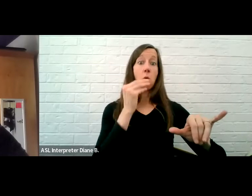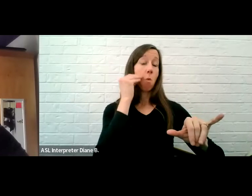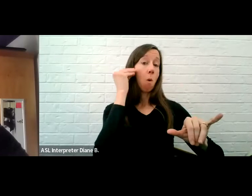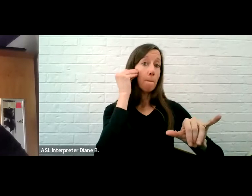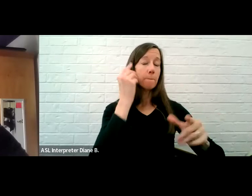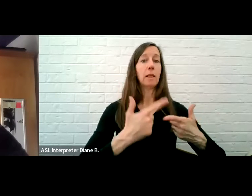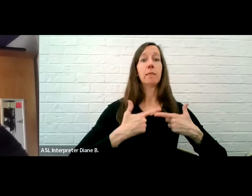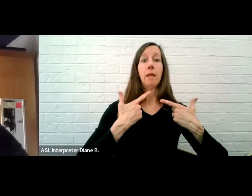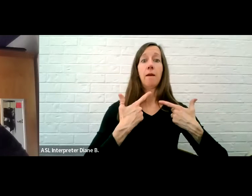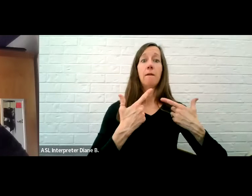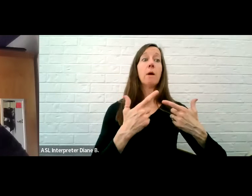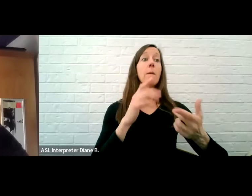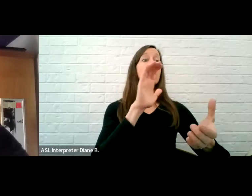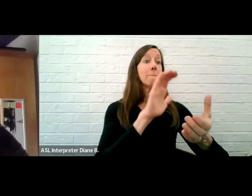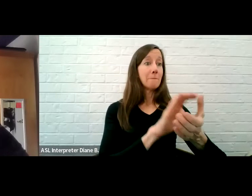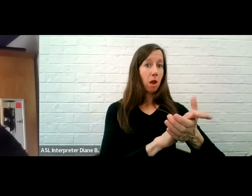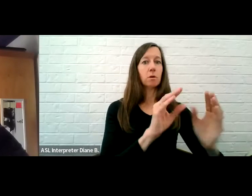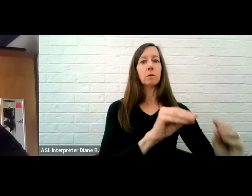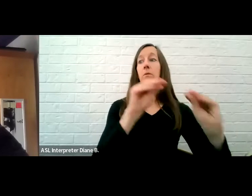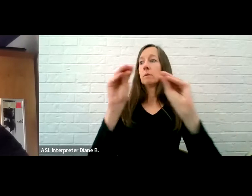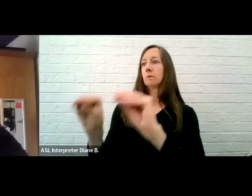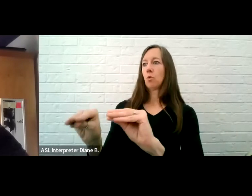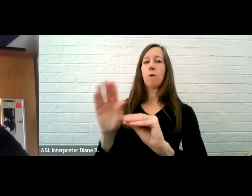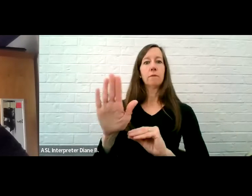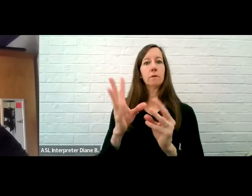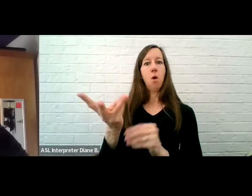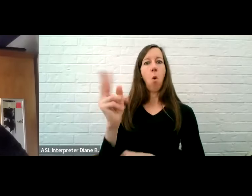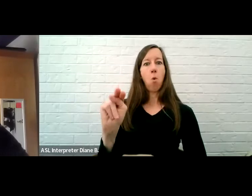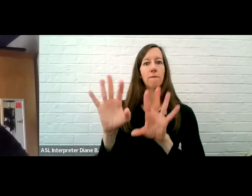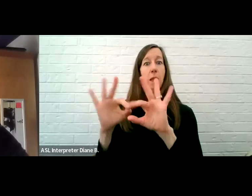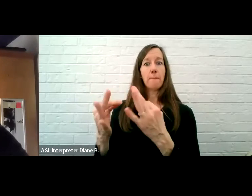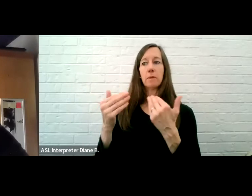So those are some of the cultural messages that people get and people